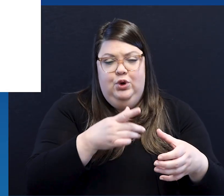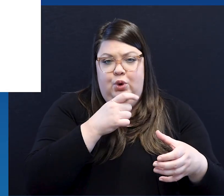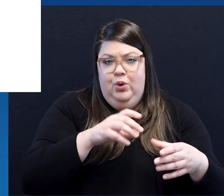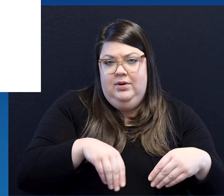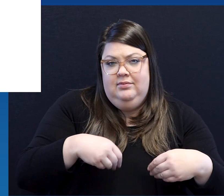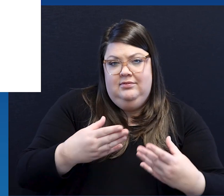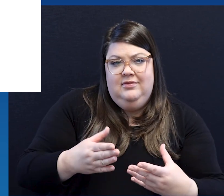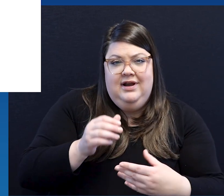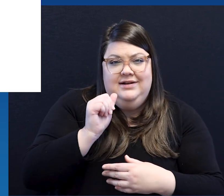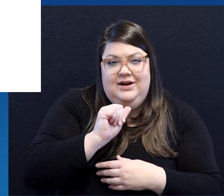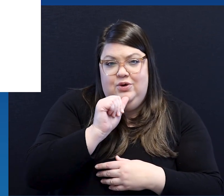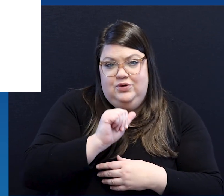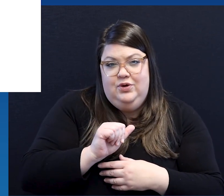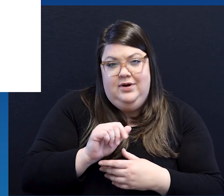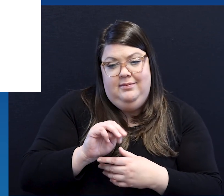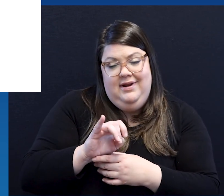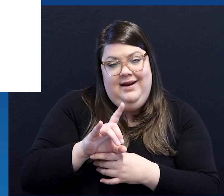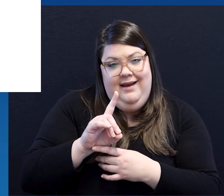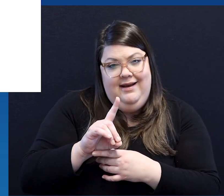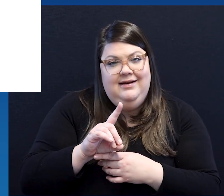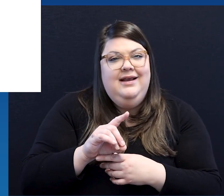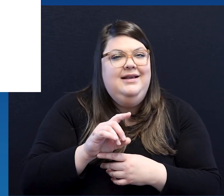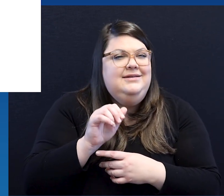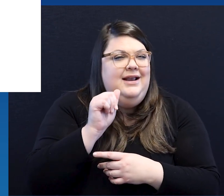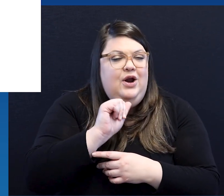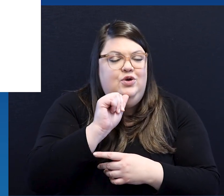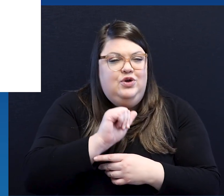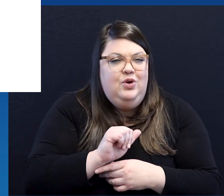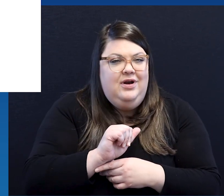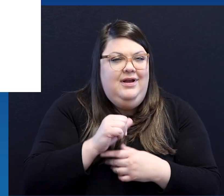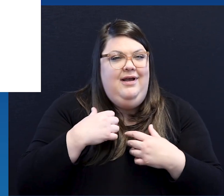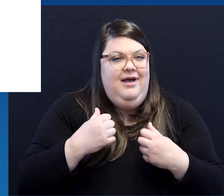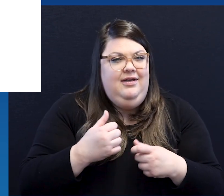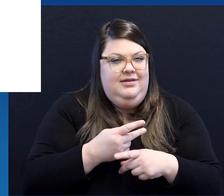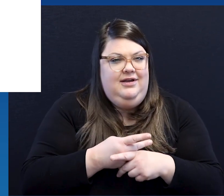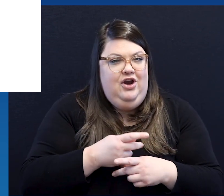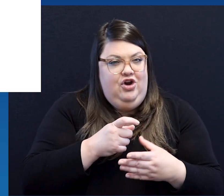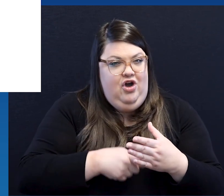get the medical care, long term care services supports, and case management they need.